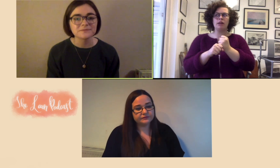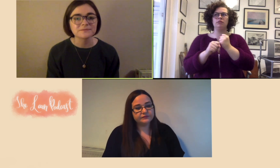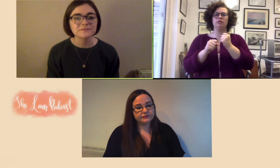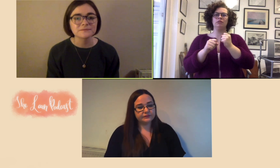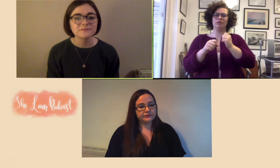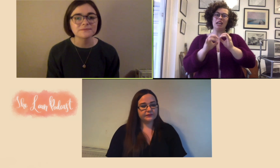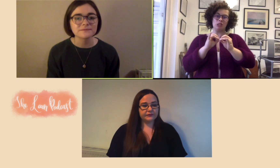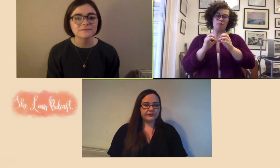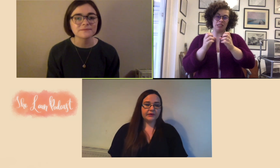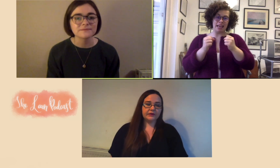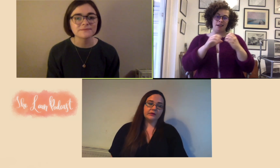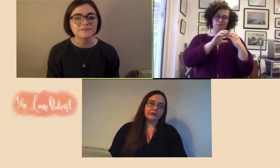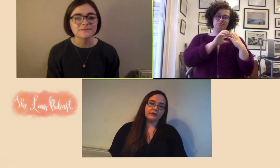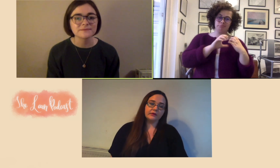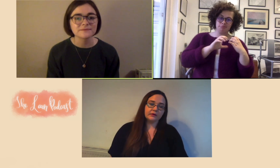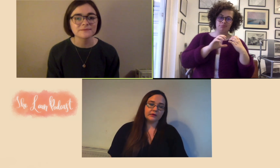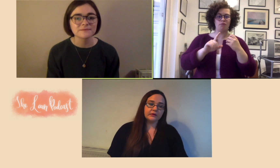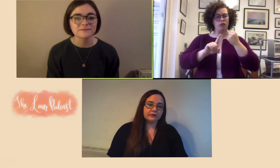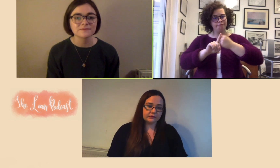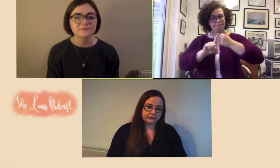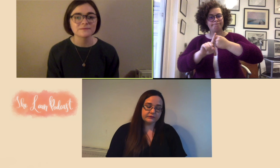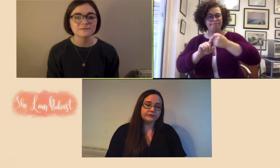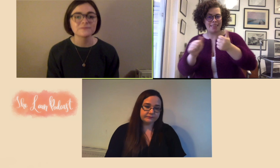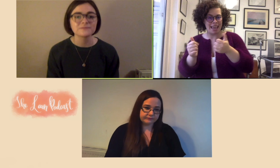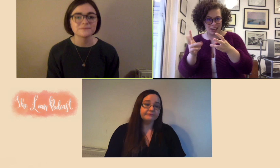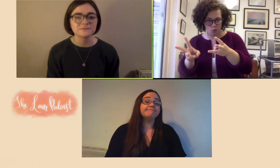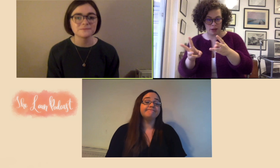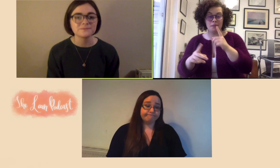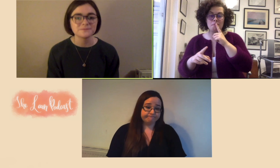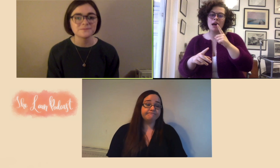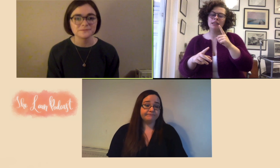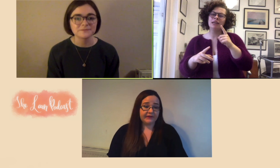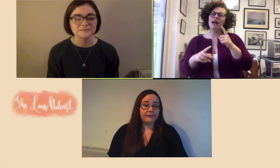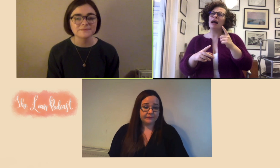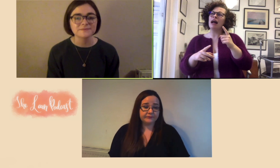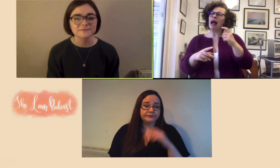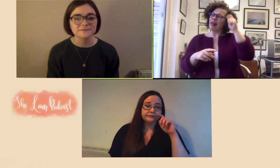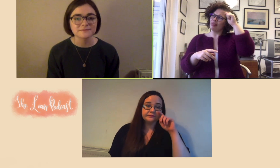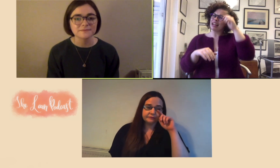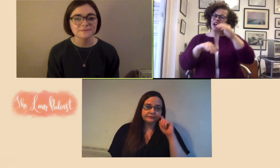Totally. I remember one person, Maya Dewitt, she's a sign language interpreter.